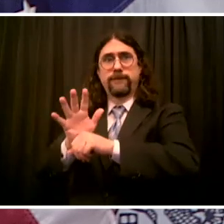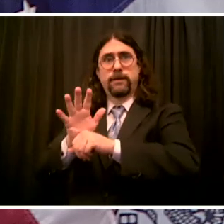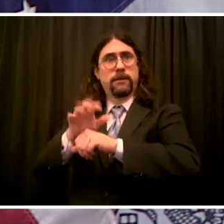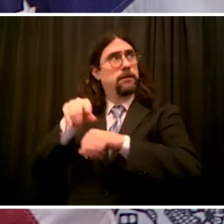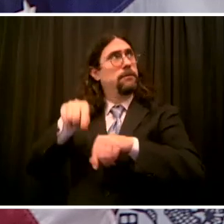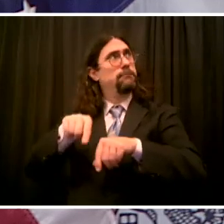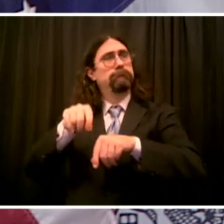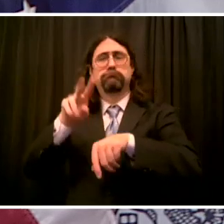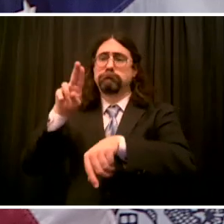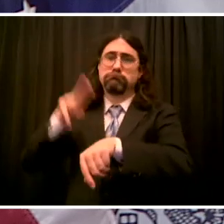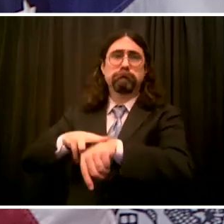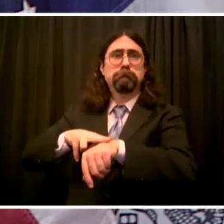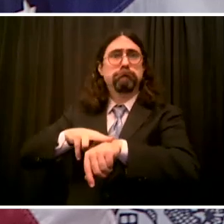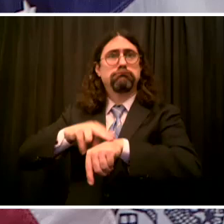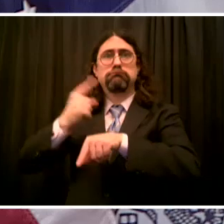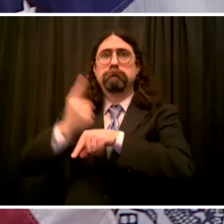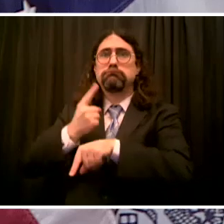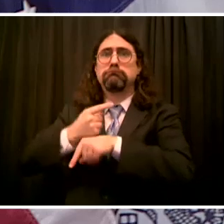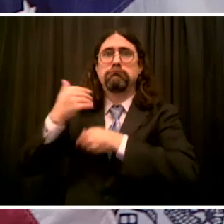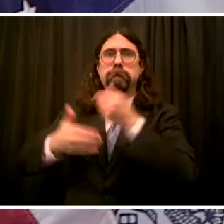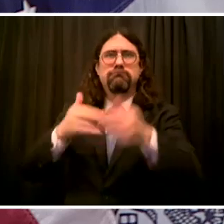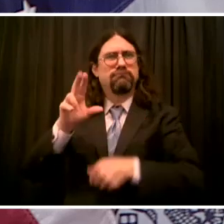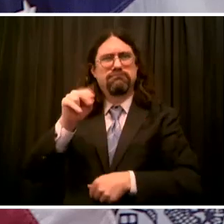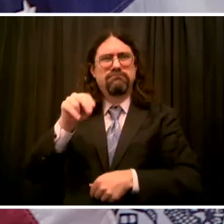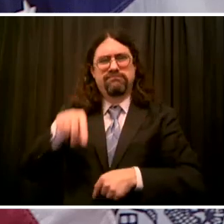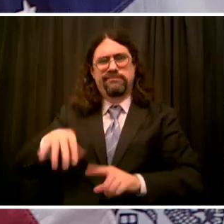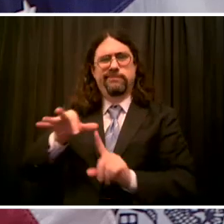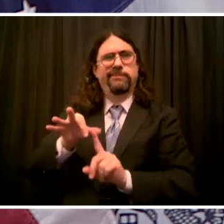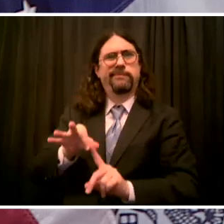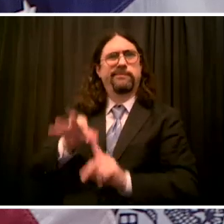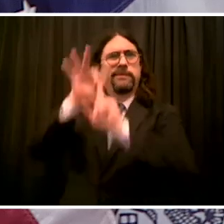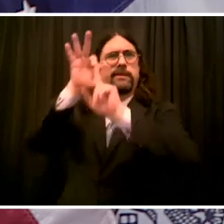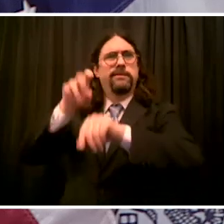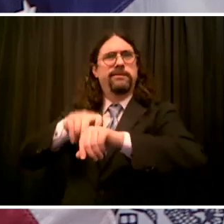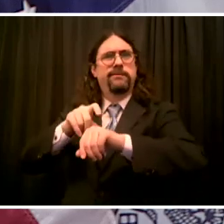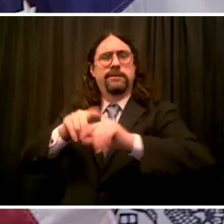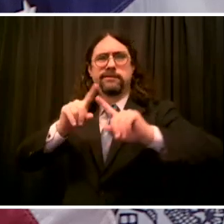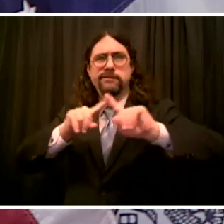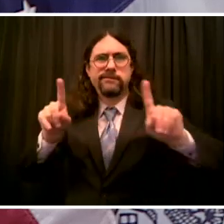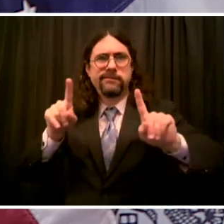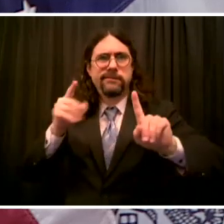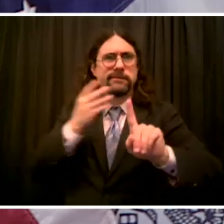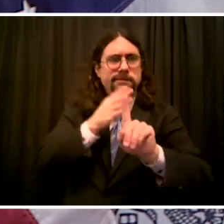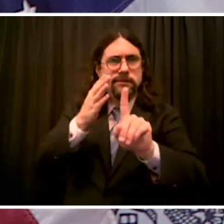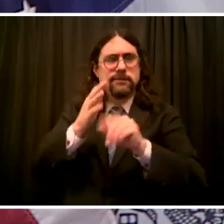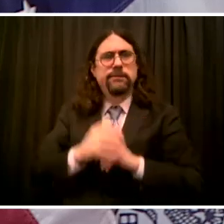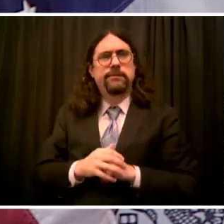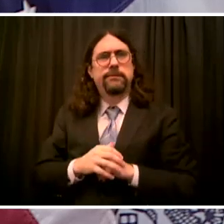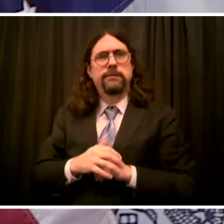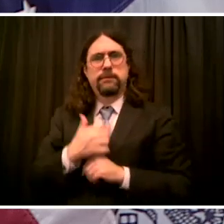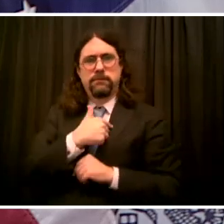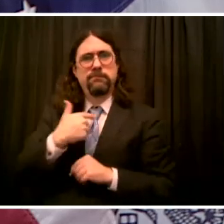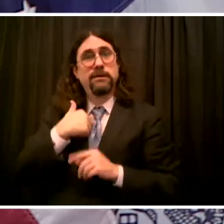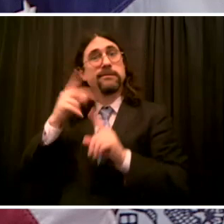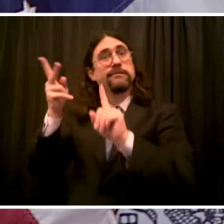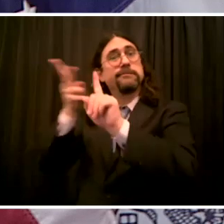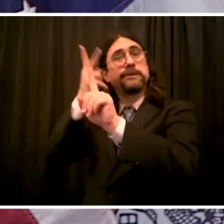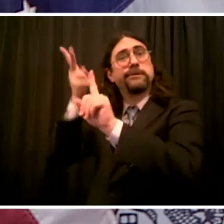BEEN THE WAY WERE' DOING THINGS SINCE THIS CRISIS ESCALATED. ANDSO URO FOCUS HAS BEEN ON ADDRESSING THE